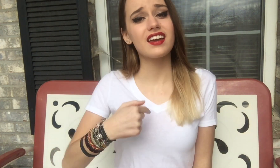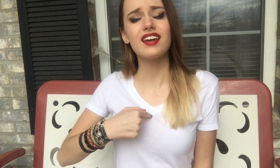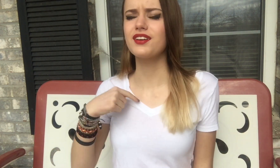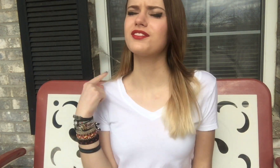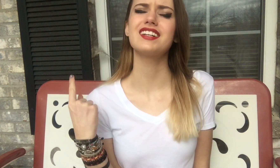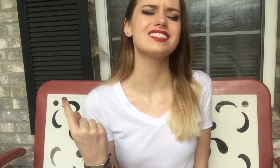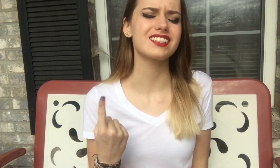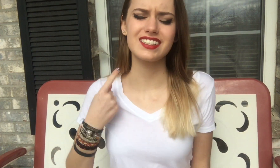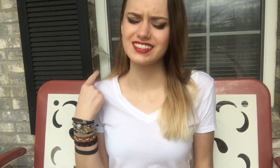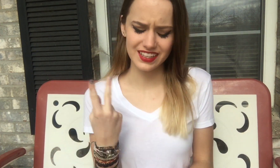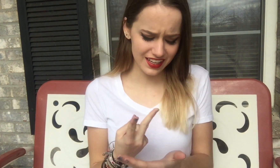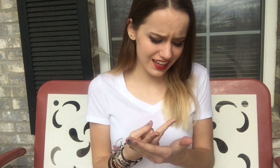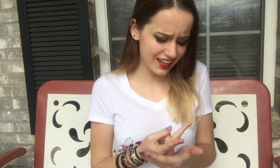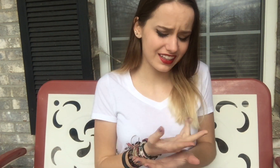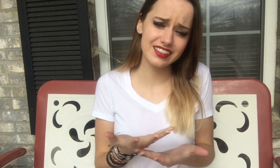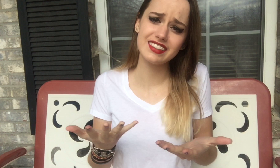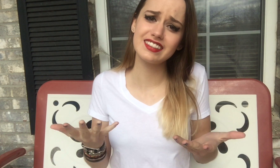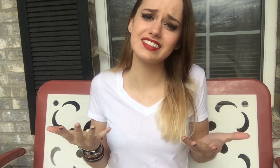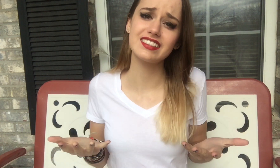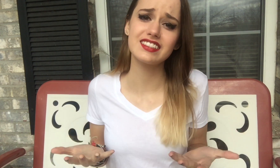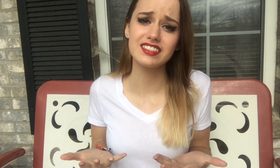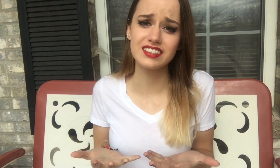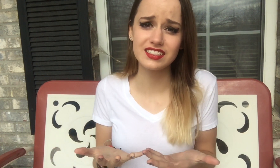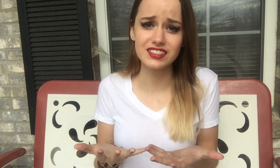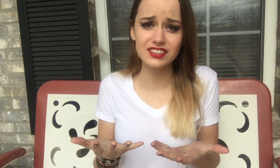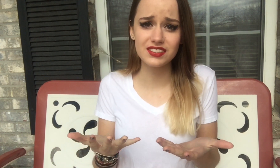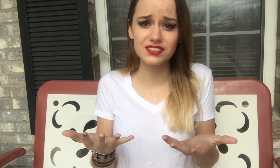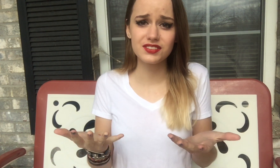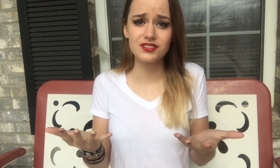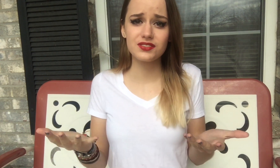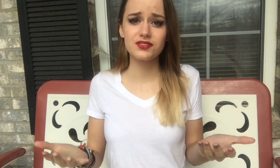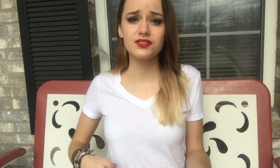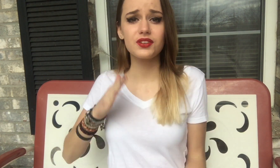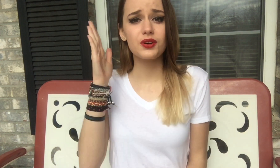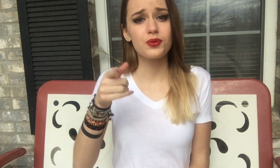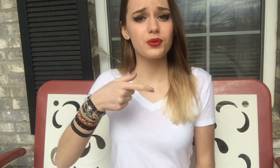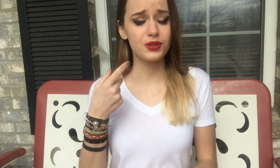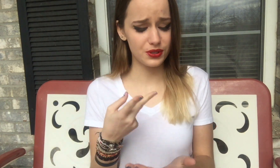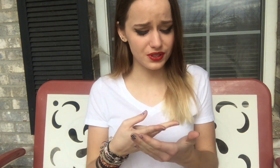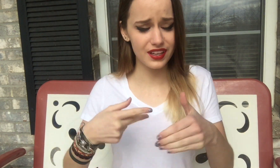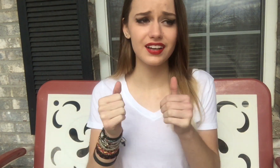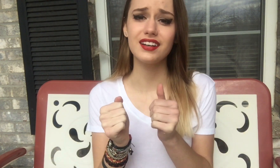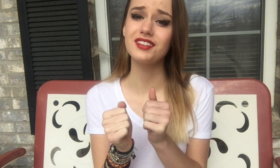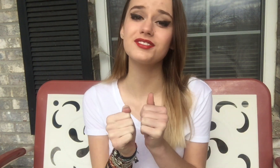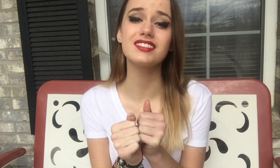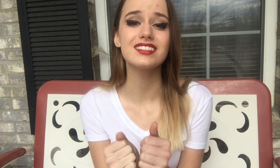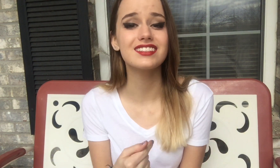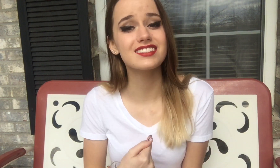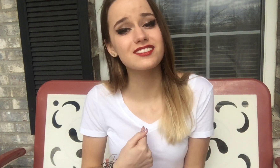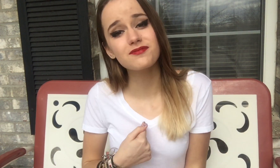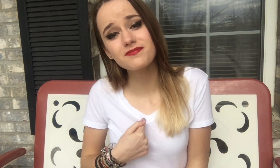If I just lay here Would you lie with me